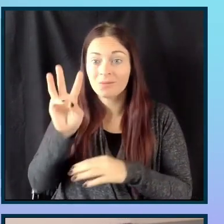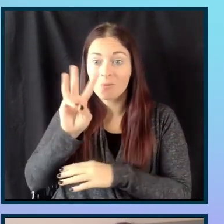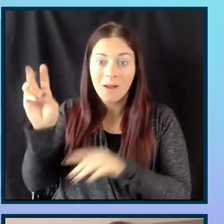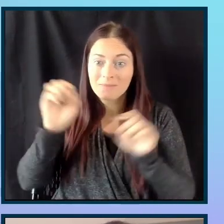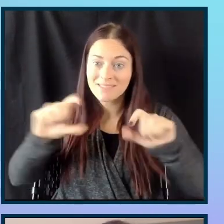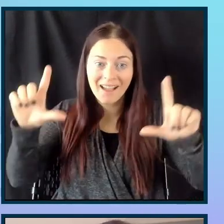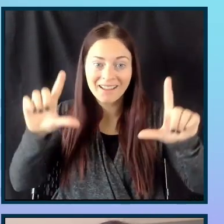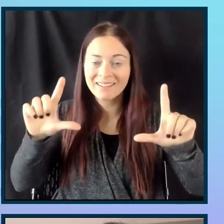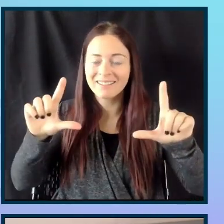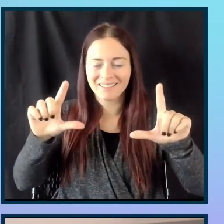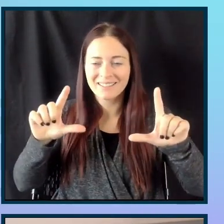with disability needs,